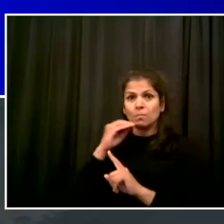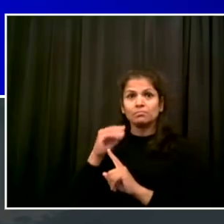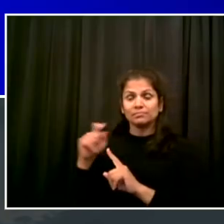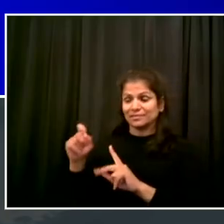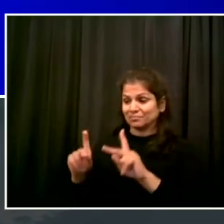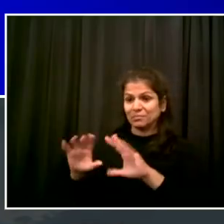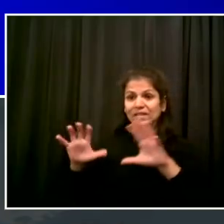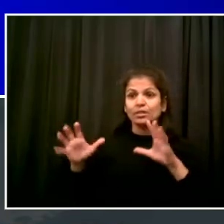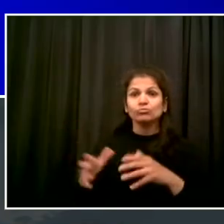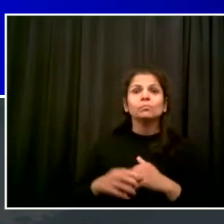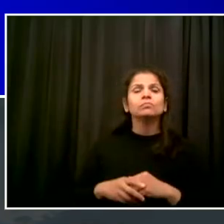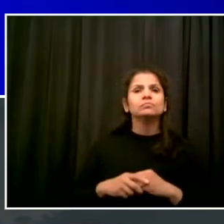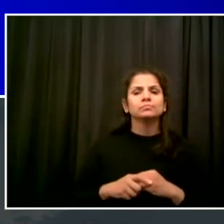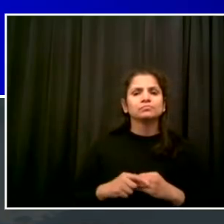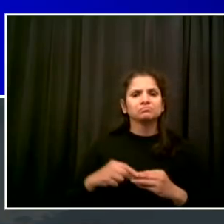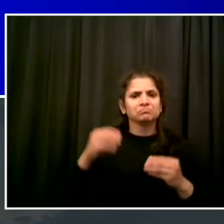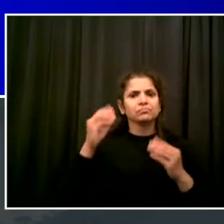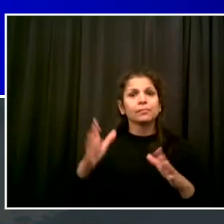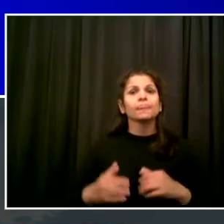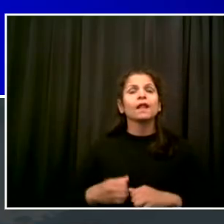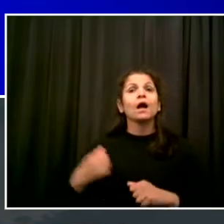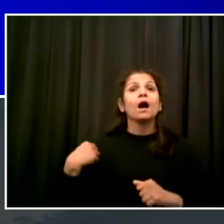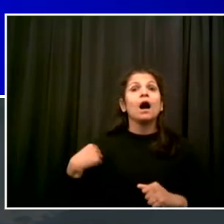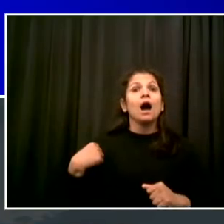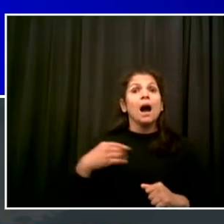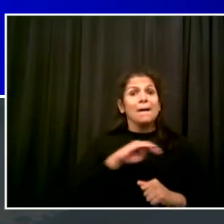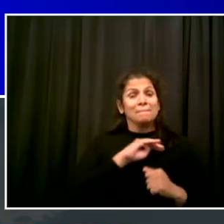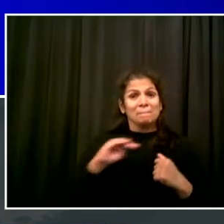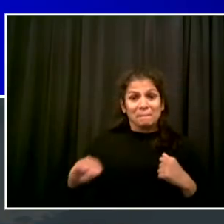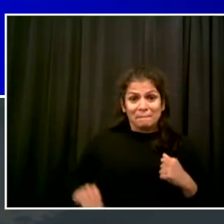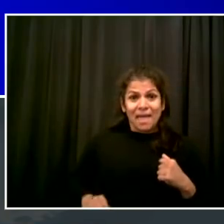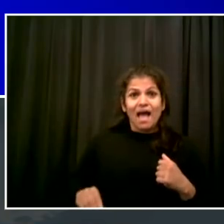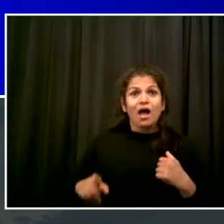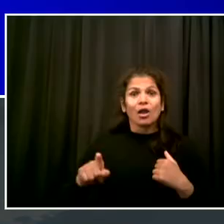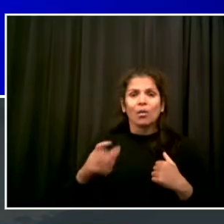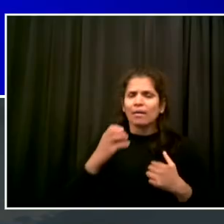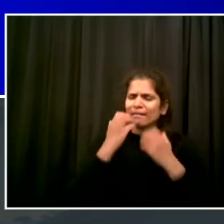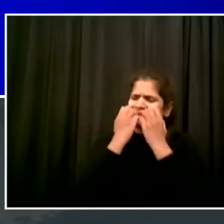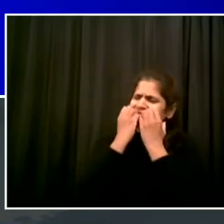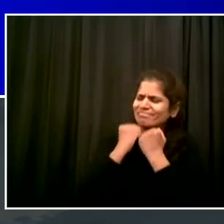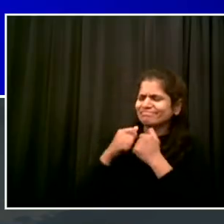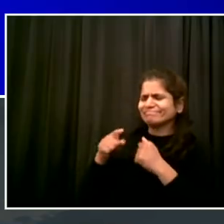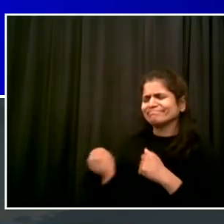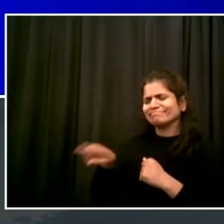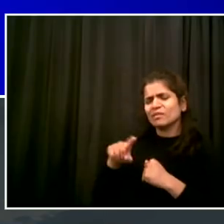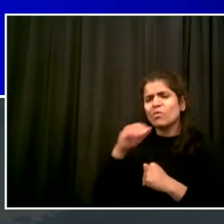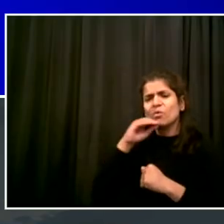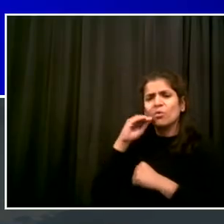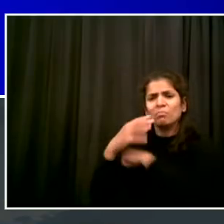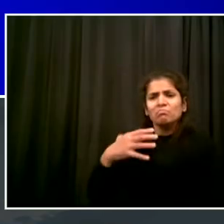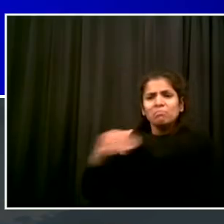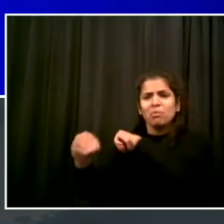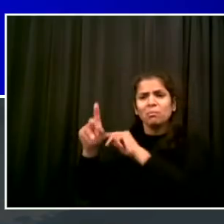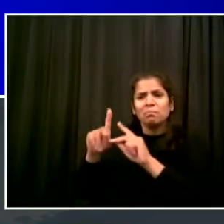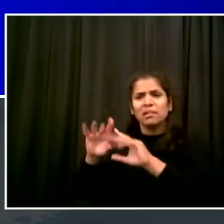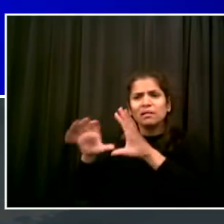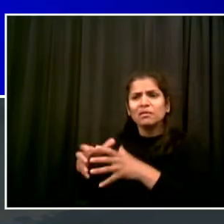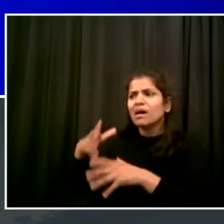NOW, I TALKED ABOUT SOME OF THE VULNERABLE AMONG US. THIS IS ANOTHER SISUE WE WORKED ON FOR A LONG TIME.